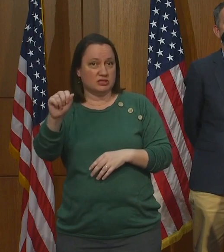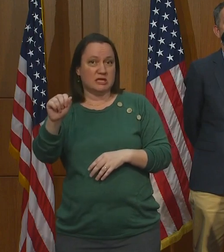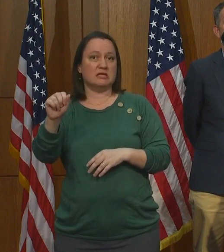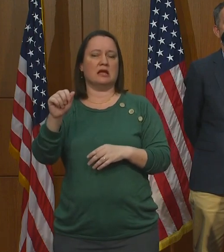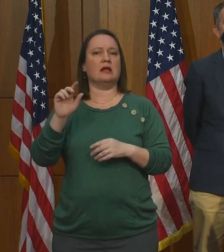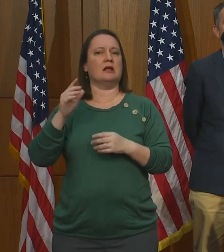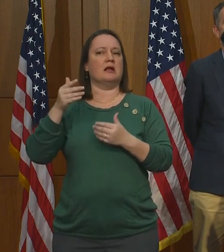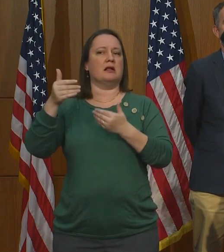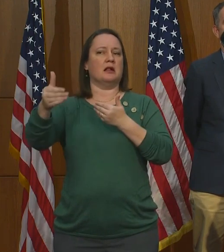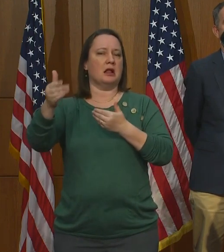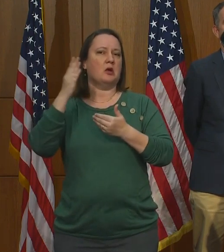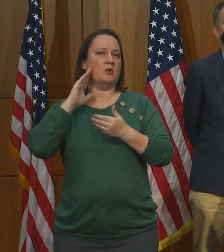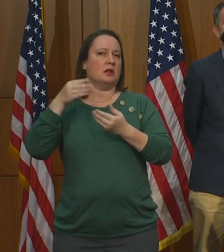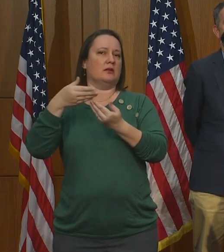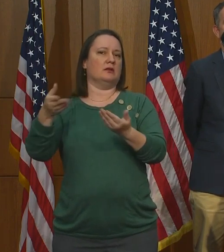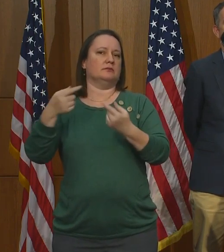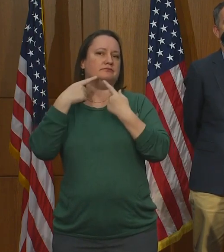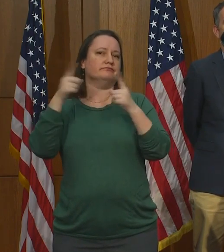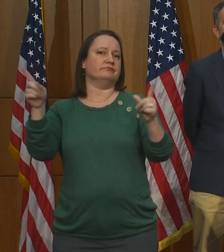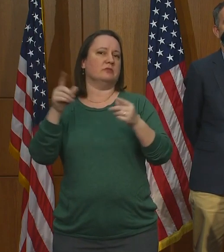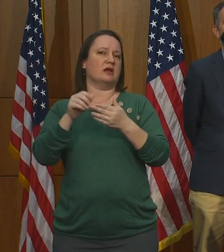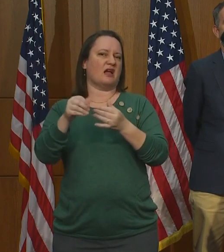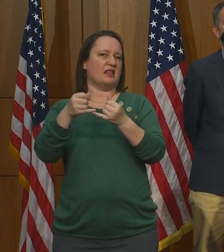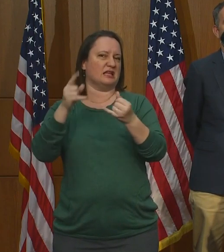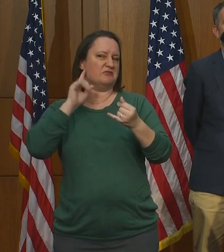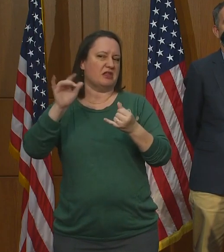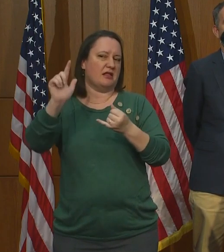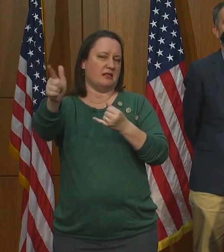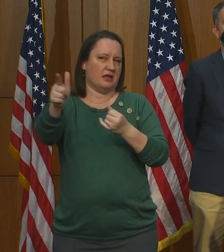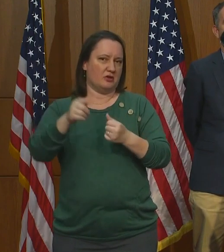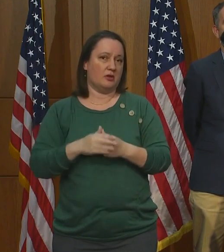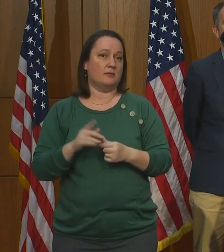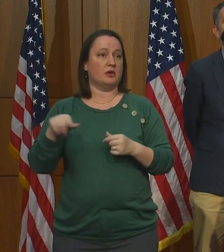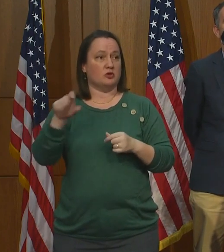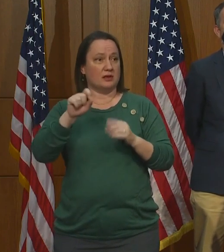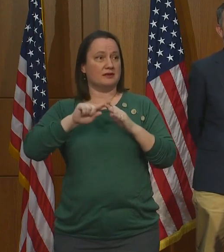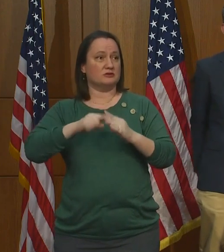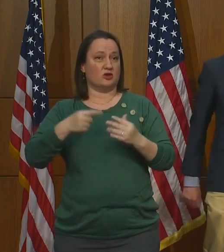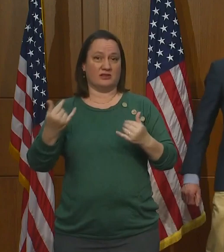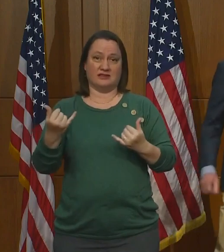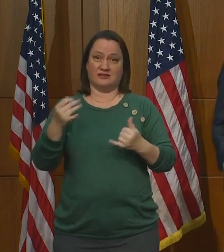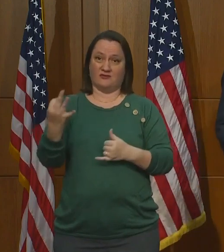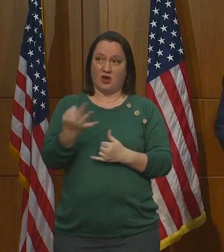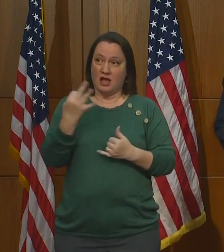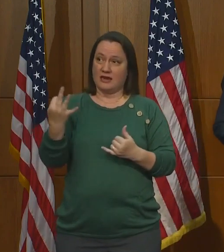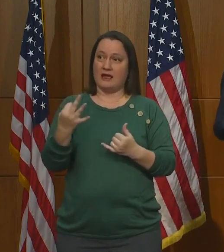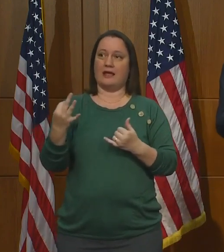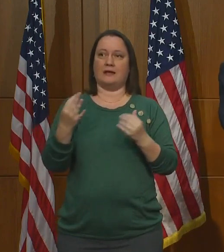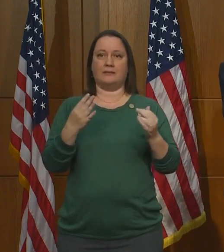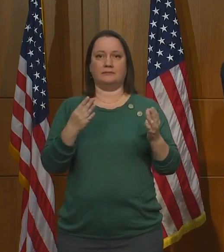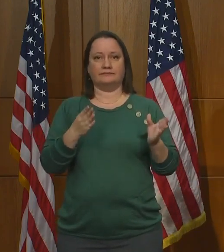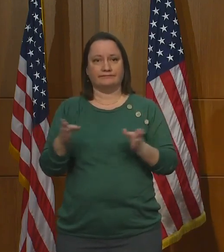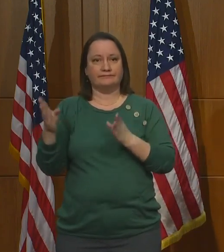GOVERNOR ALL ARTICULATE THE GUIDELINES FOR BUT YOU WILL BE ABLE TO GET YOUR SONS AND DAUGHTERS OUT PRACTICING AND